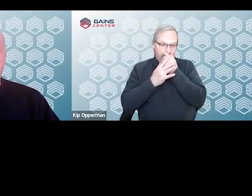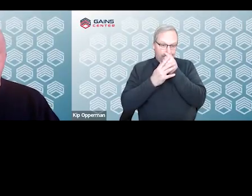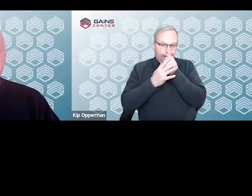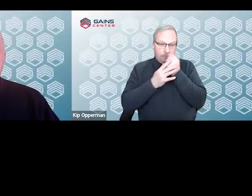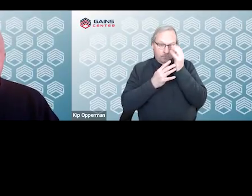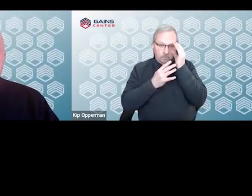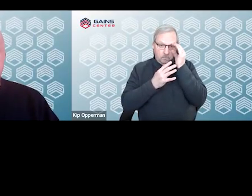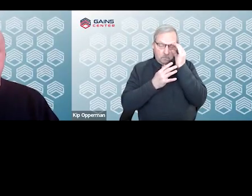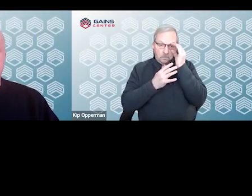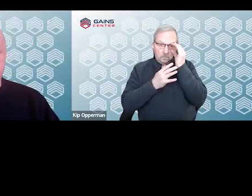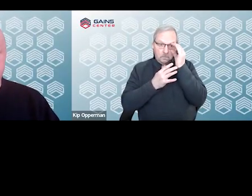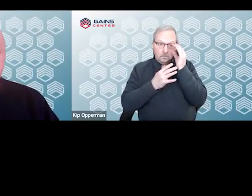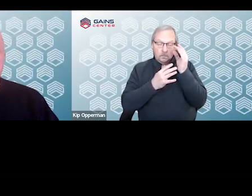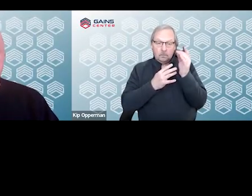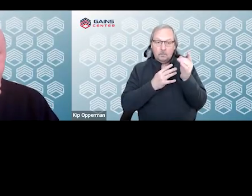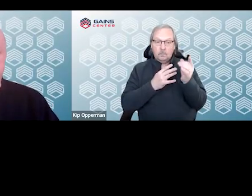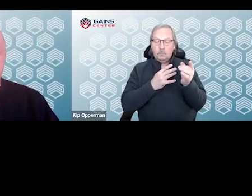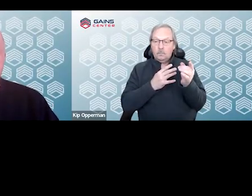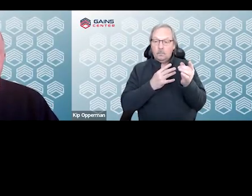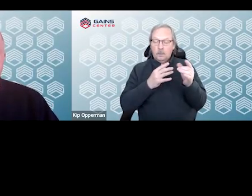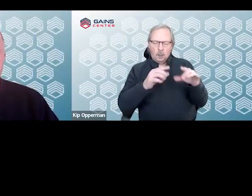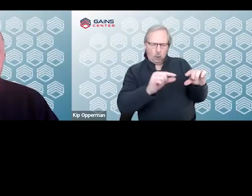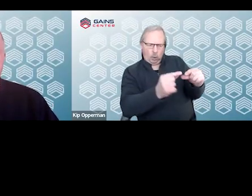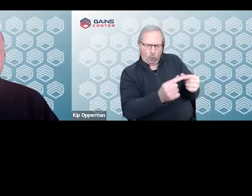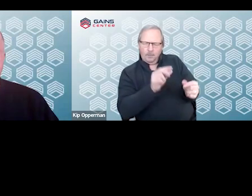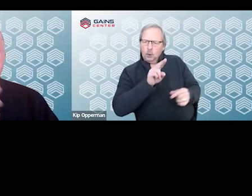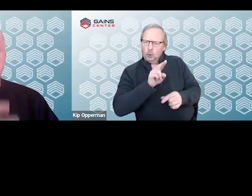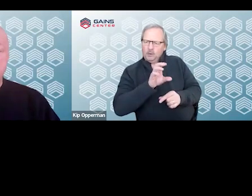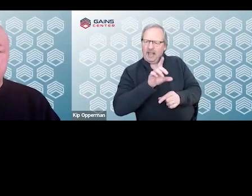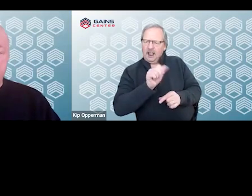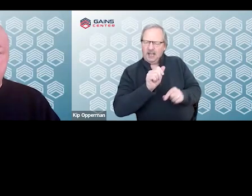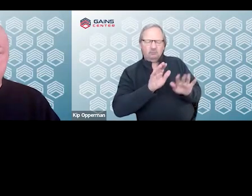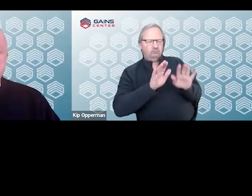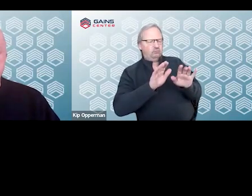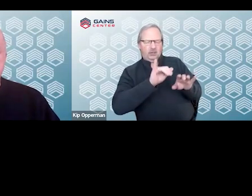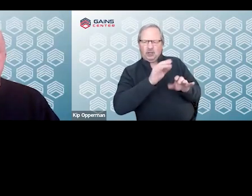And it was a fairly... The group at UCLA did a great job with this. As I mentioned,